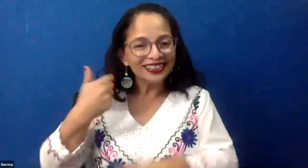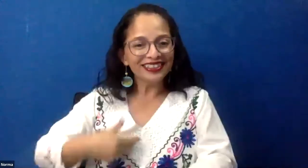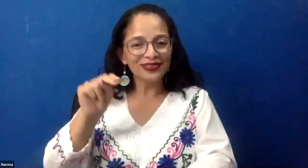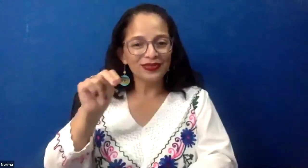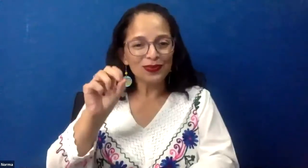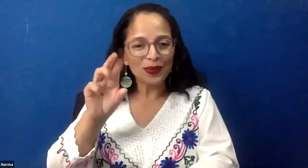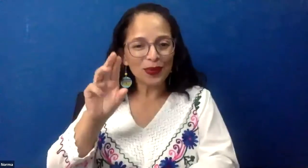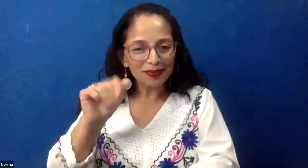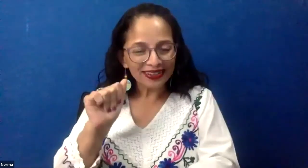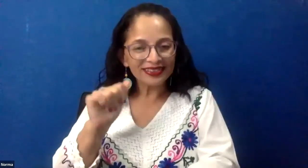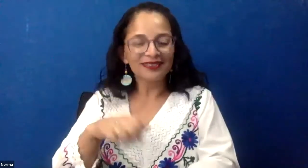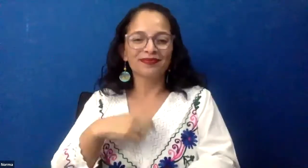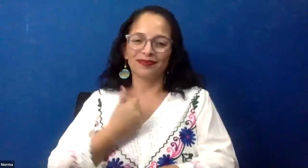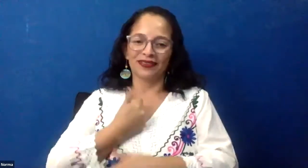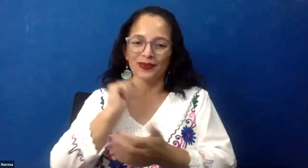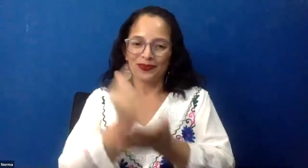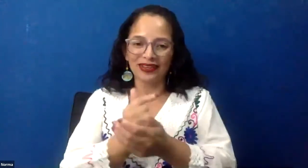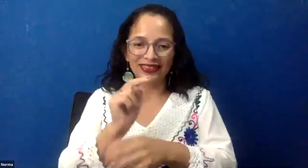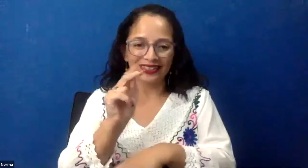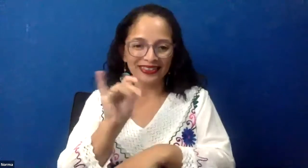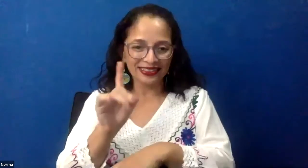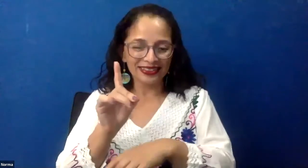Norma: Hello, everyone. I'm Norma.